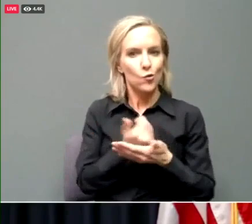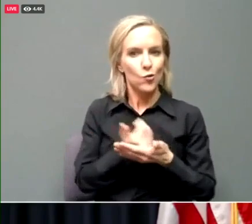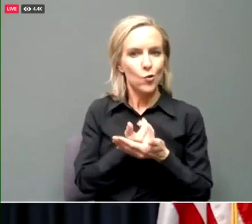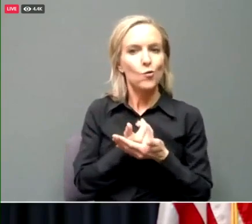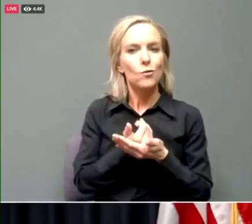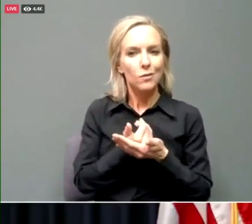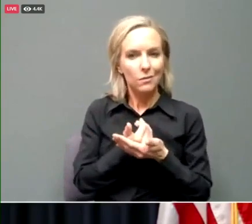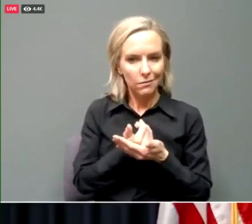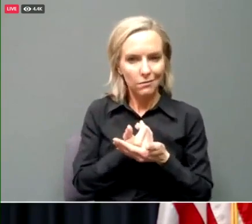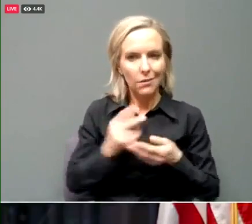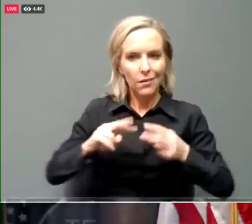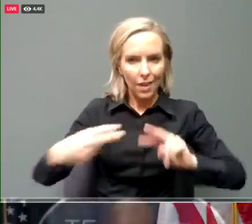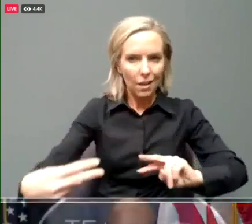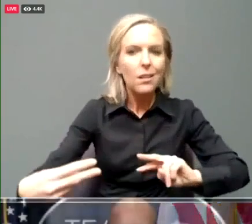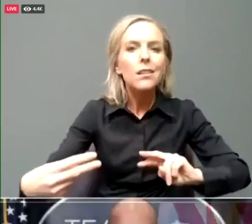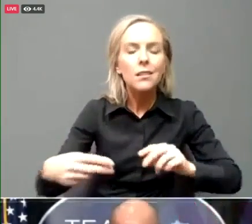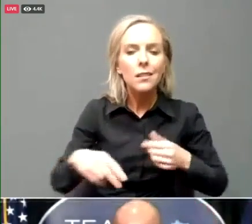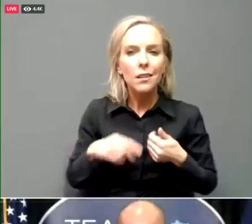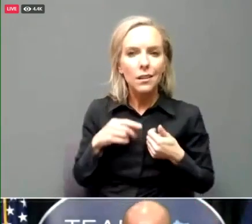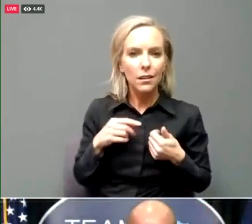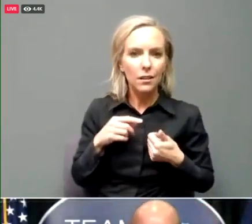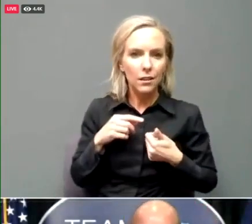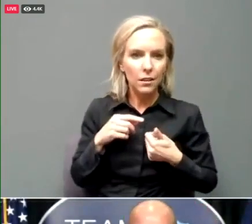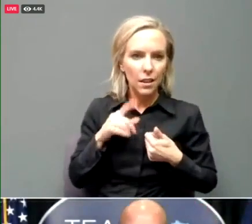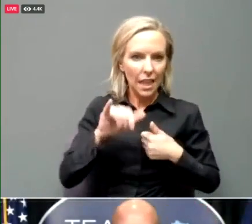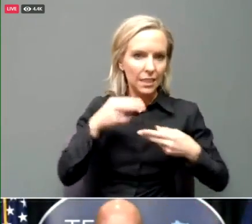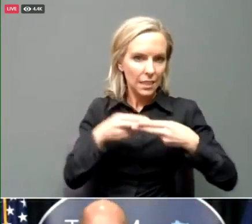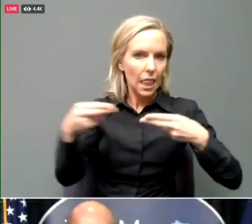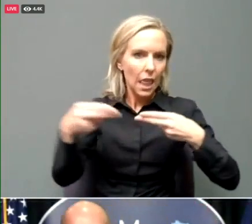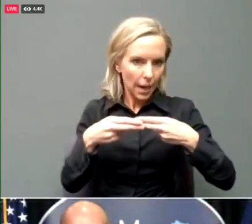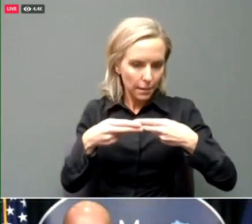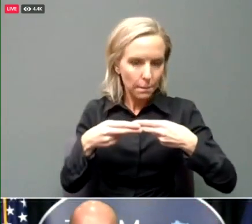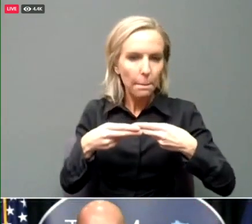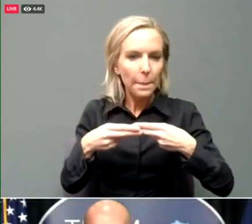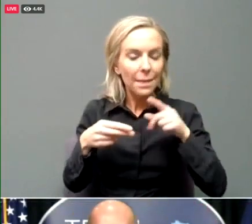slide that I made for that? Uh, you know, one of the one of the things I